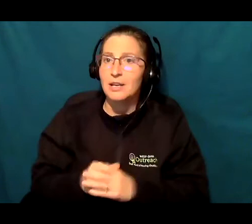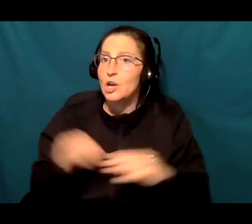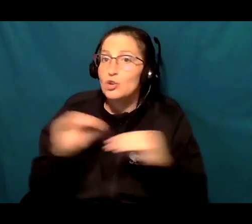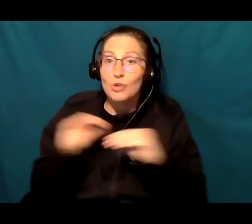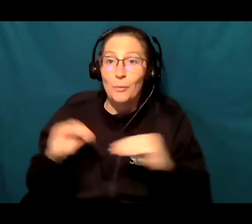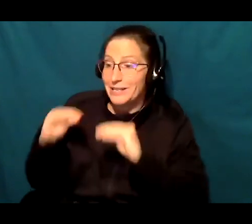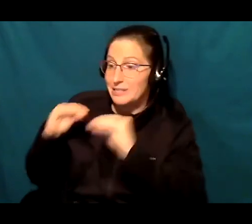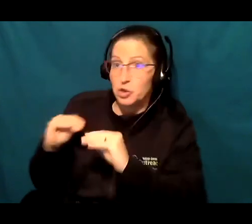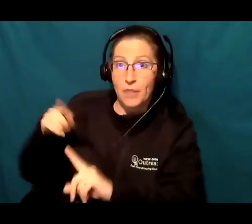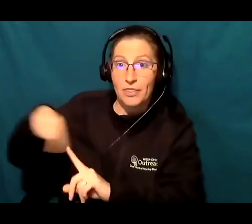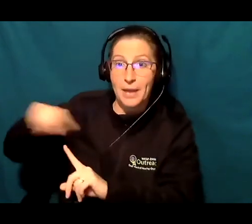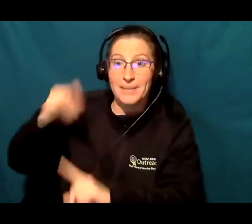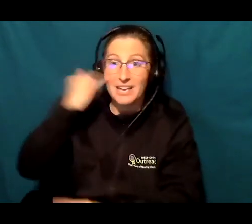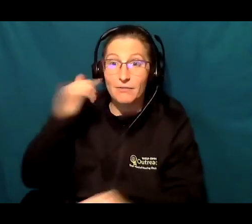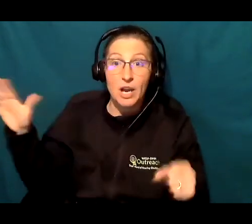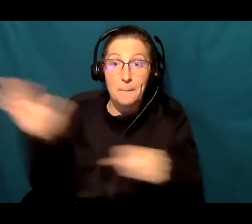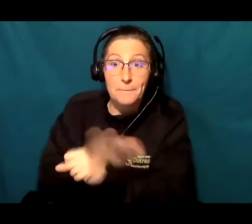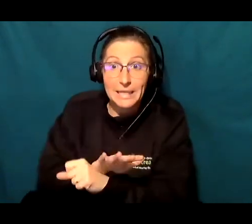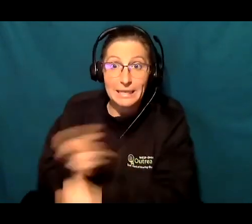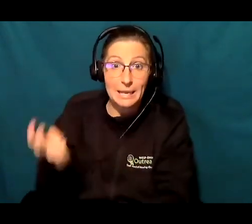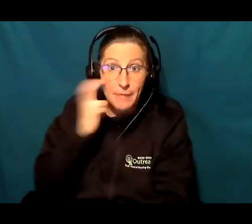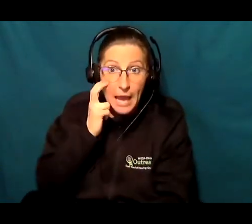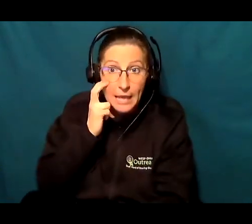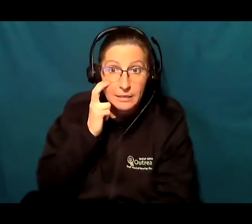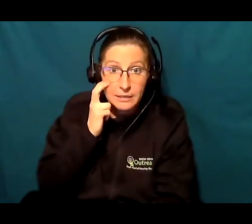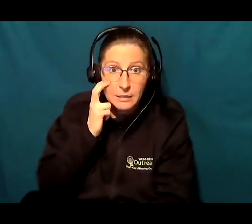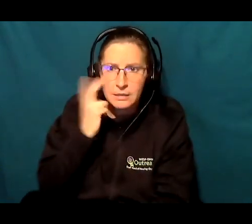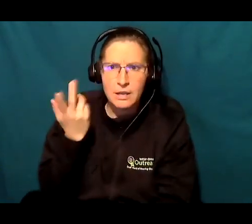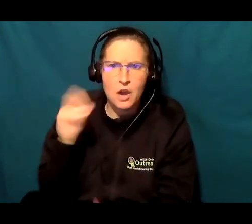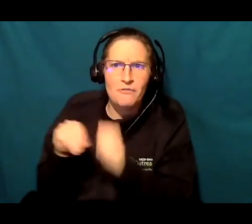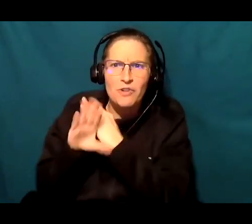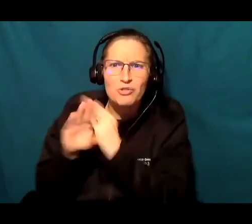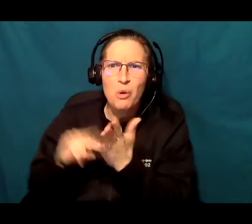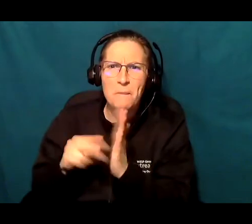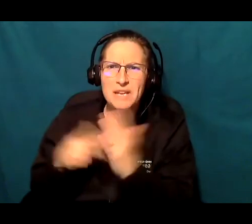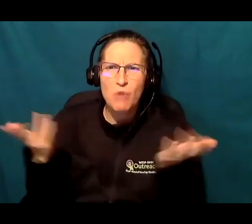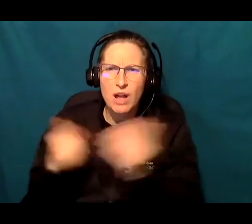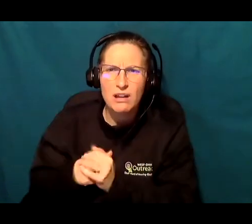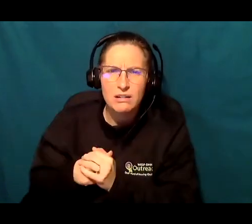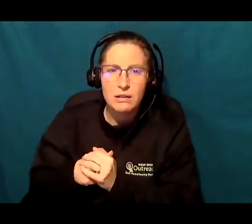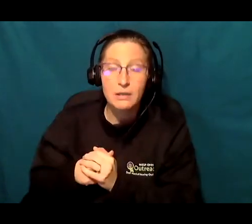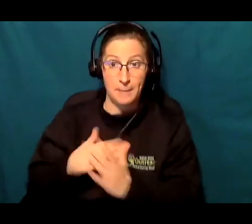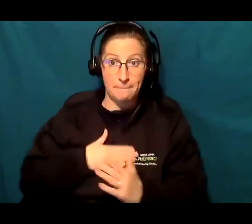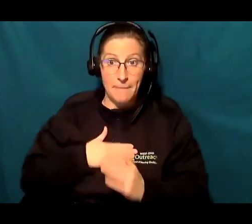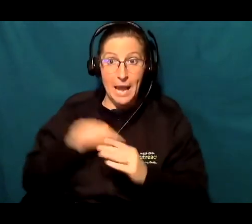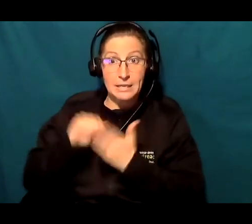if you're totally blind. What is virtual mean? The student that I have knows the routine I